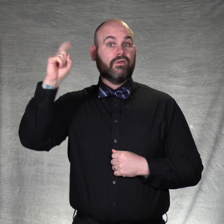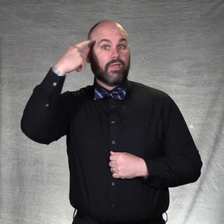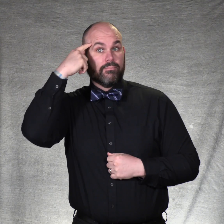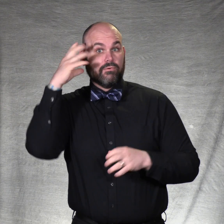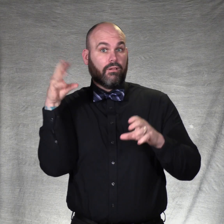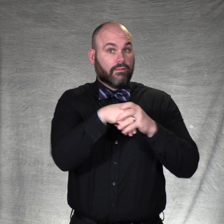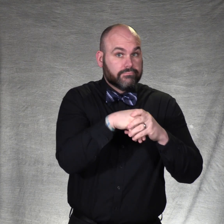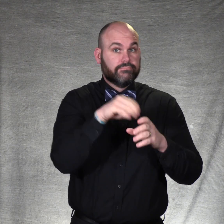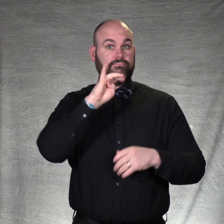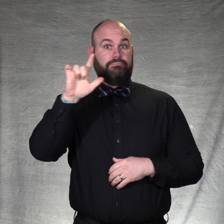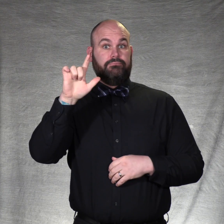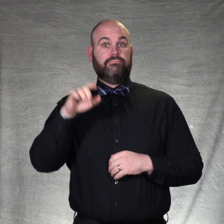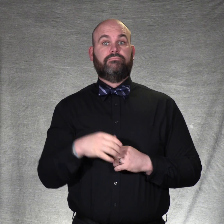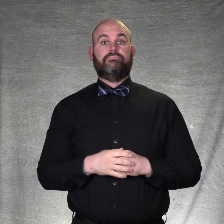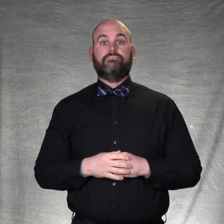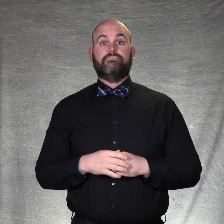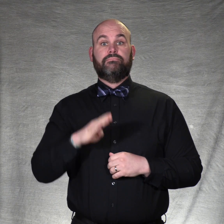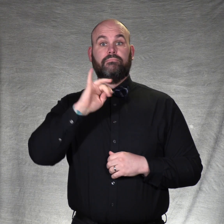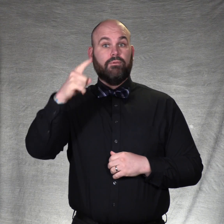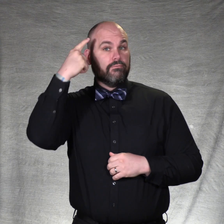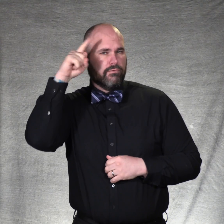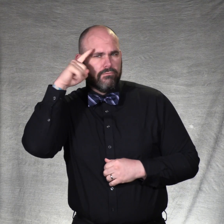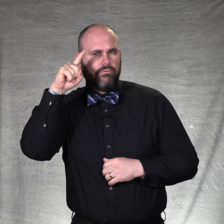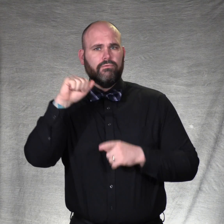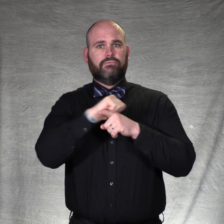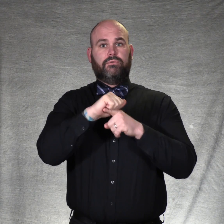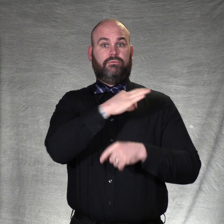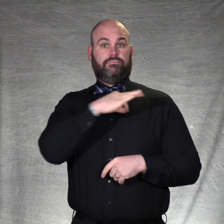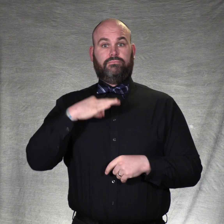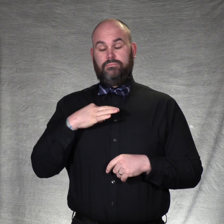the Capital Investment bill, and the bill for training staff